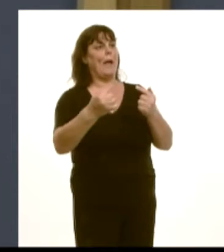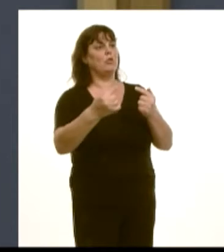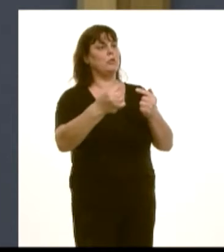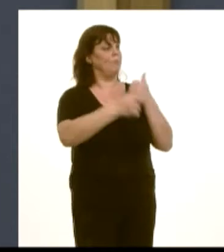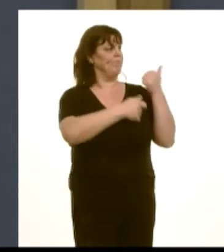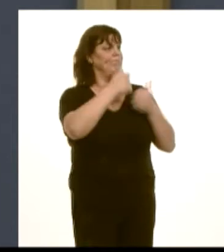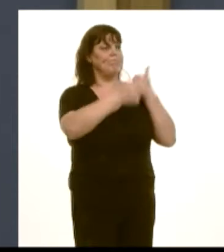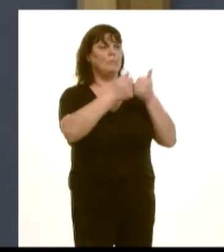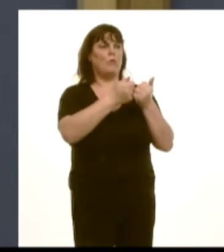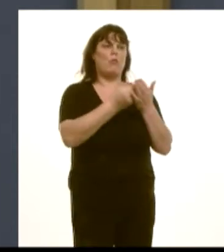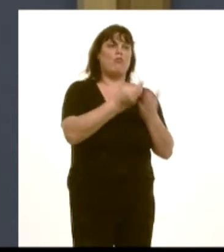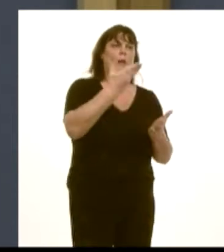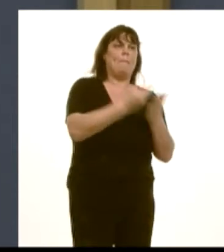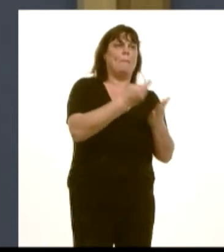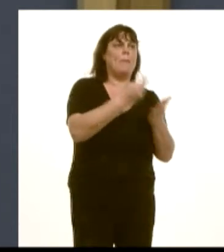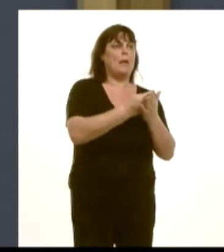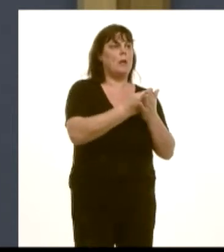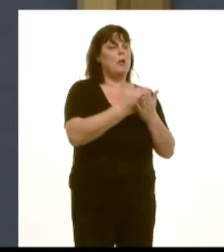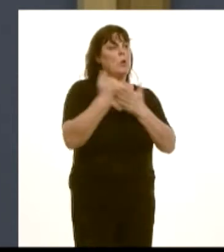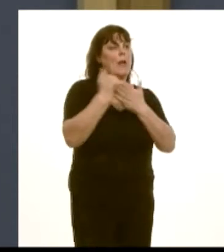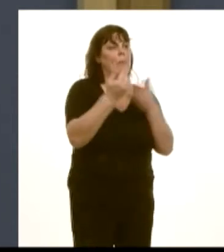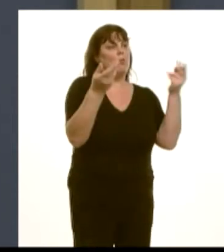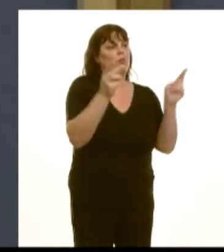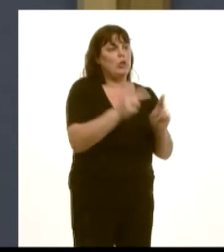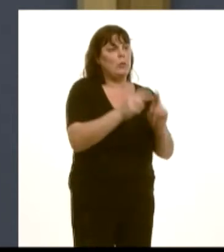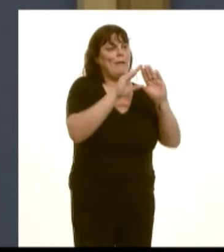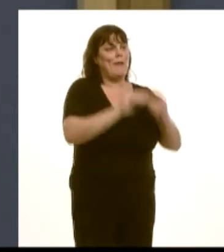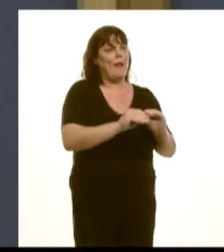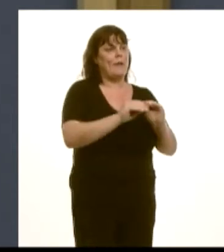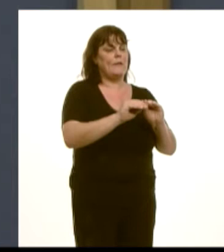raising funds to end violence against women and children in Llanelli.